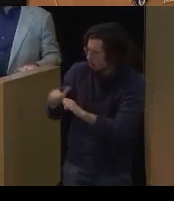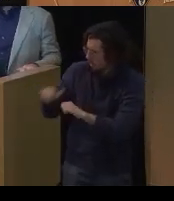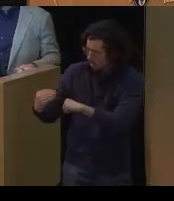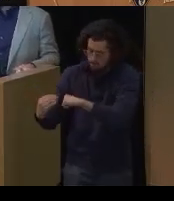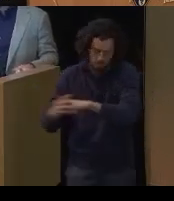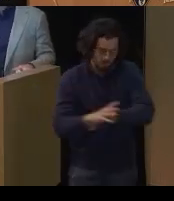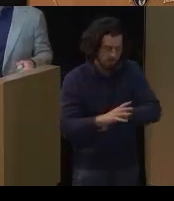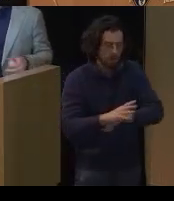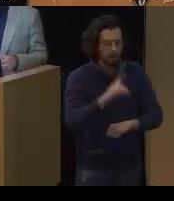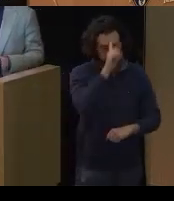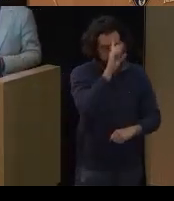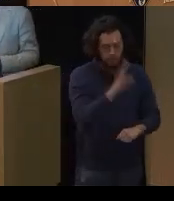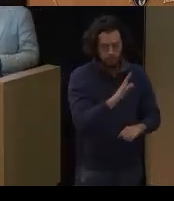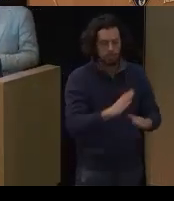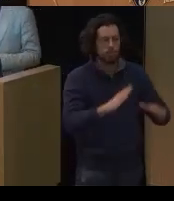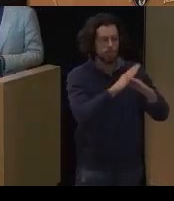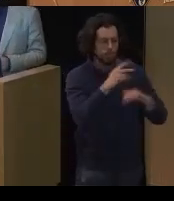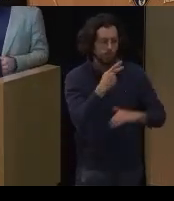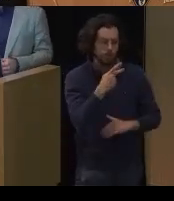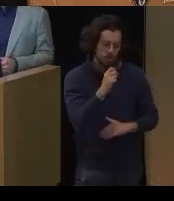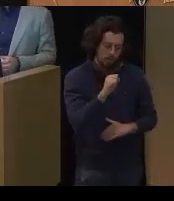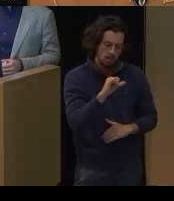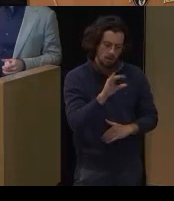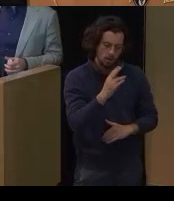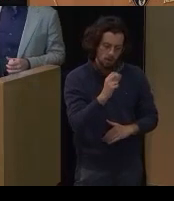so in the past couple of years in my lab we've been trying to address these and related questions